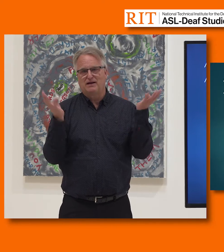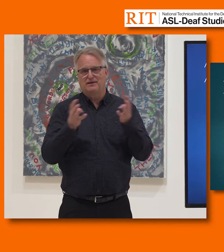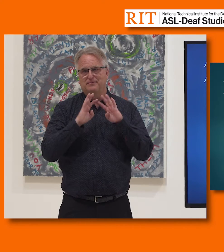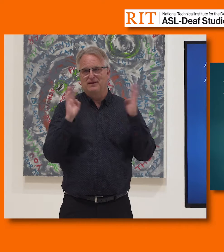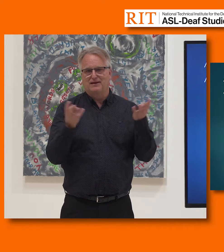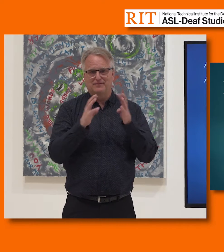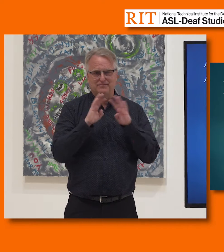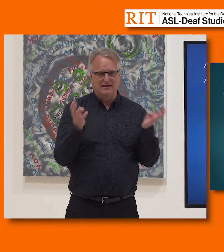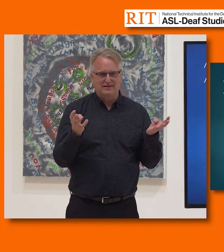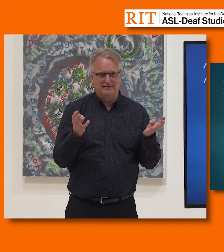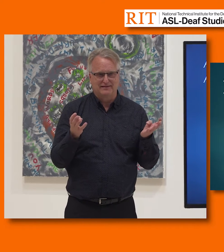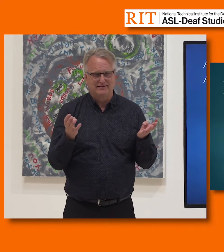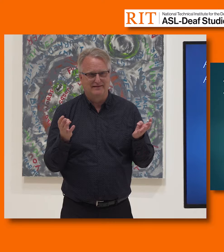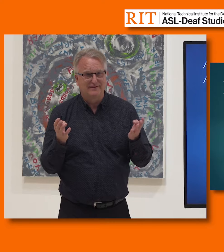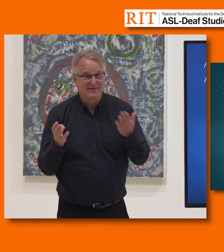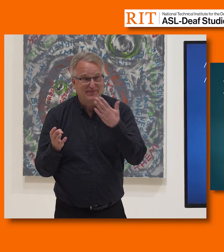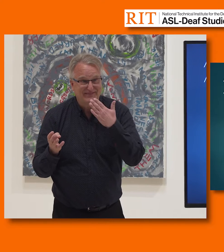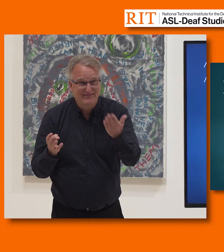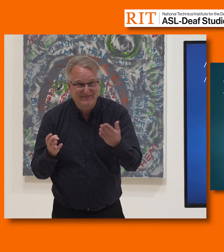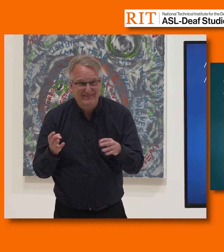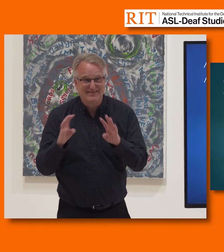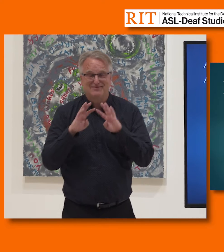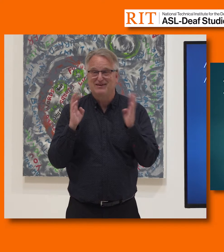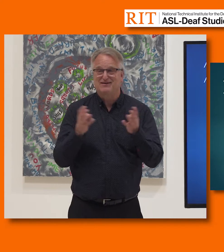large panel discussions. Thank you.